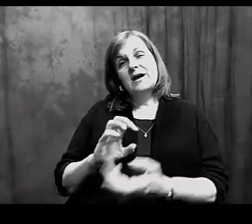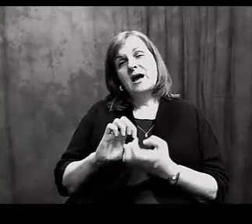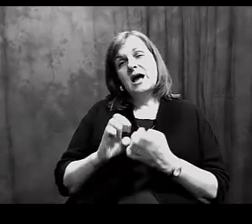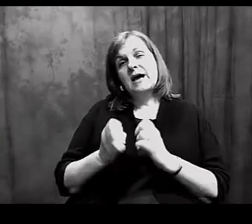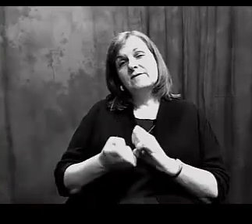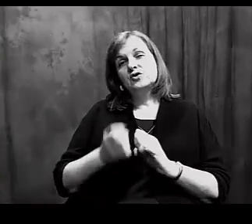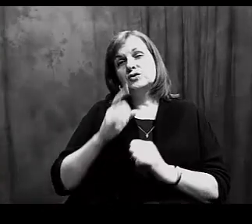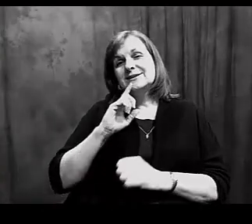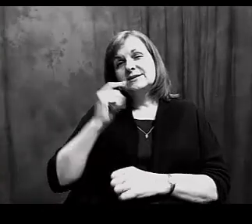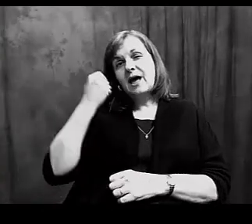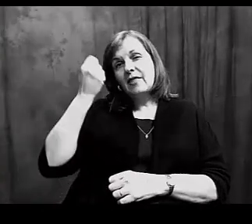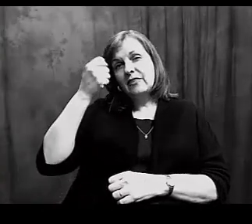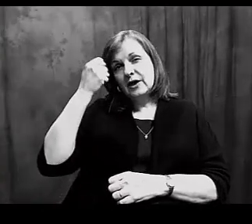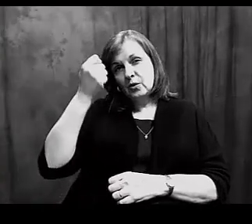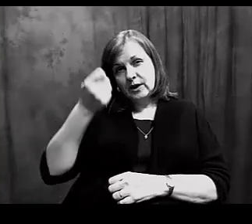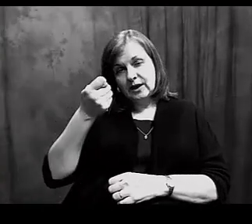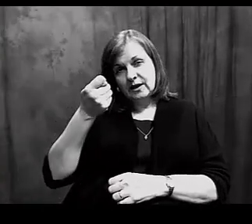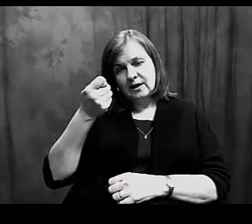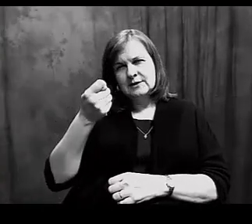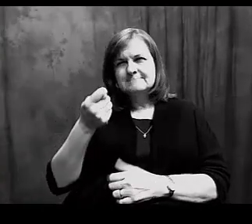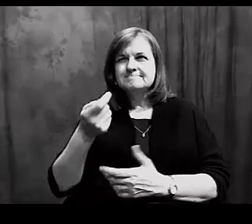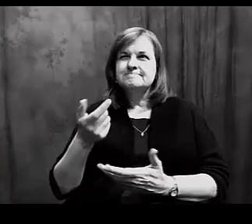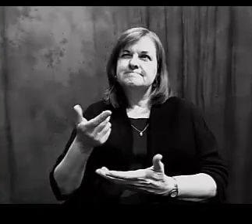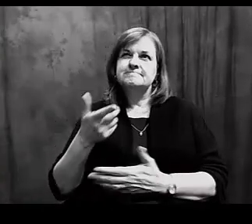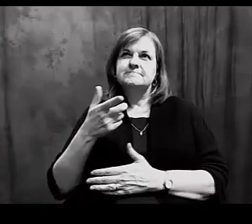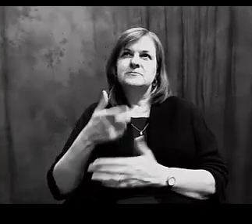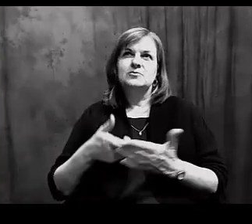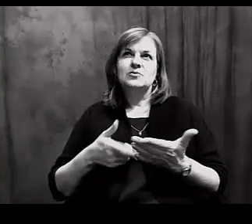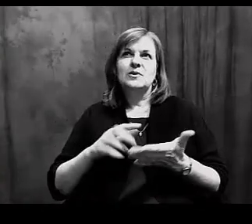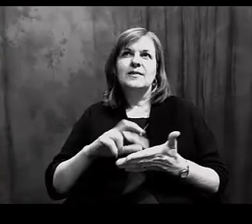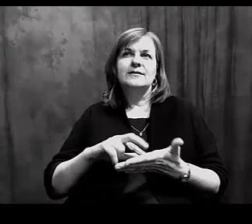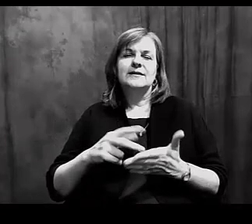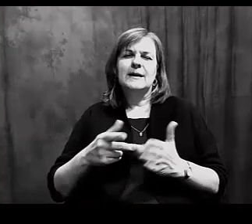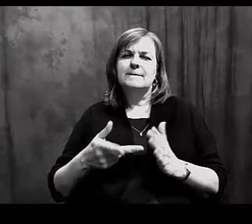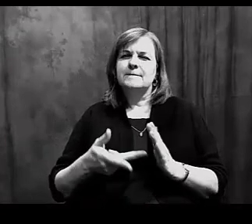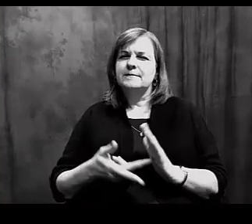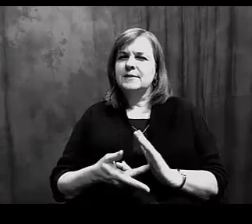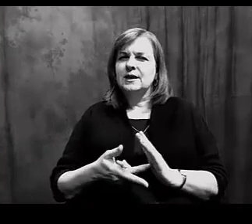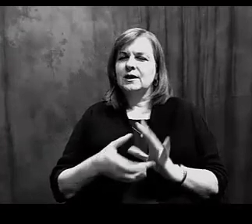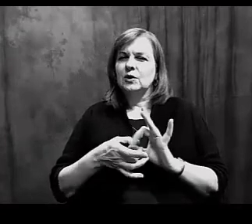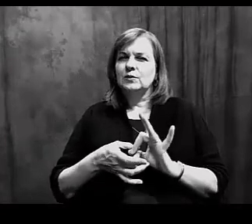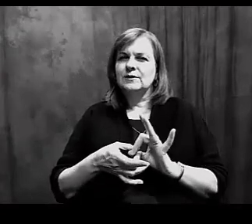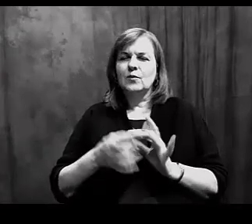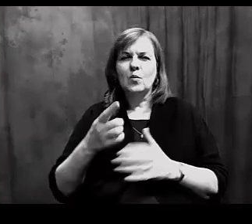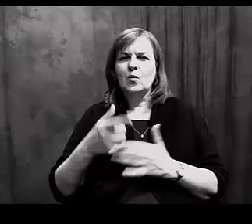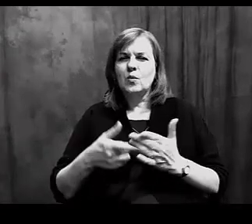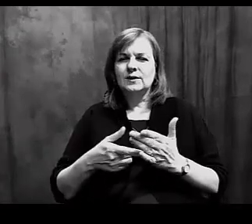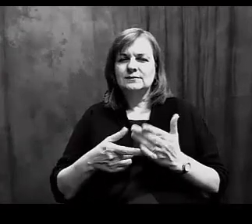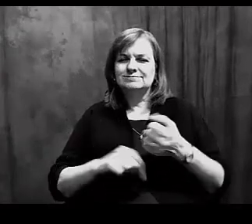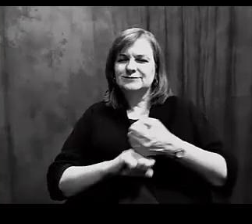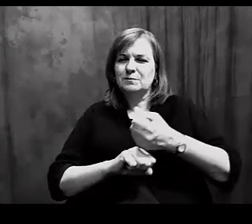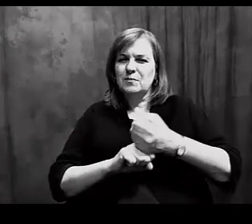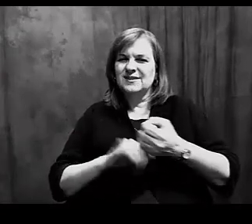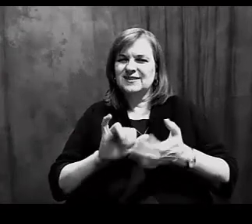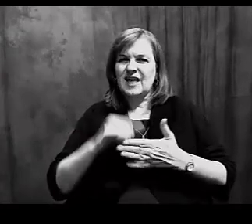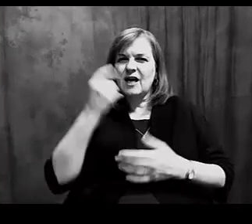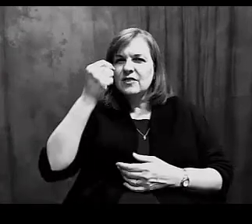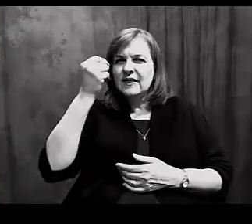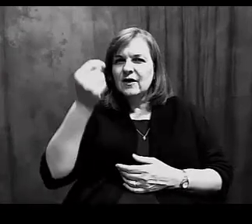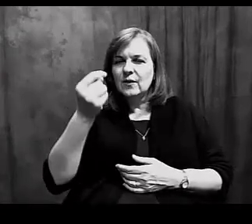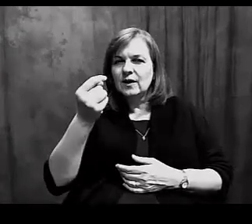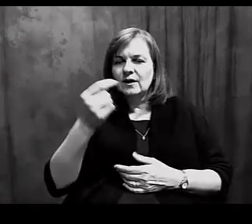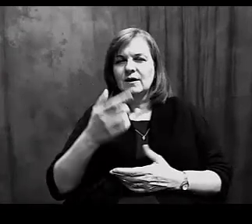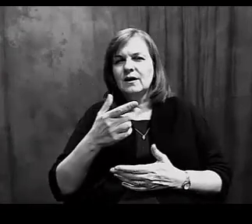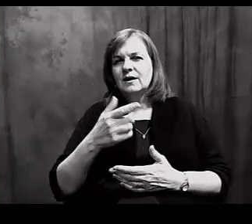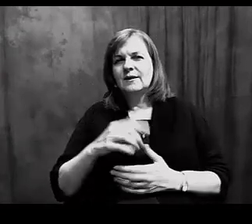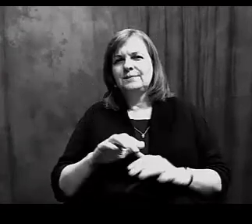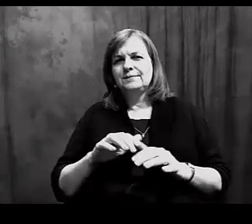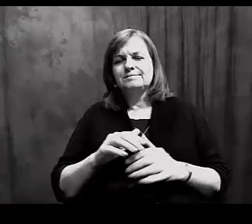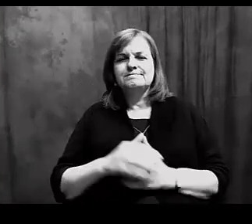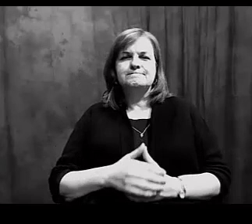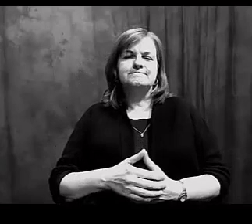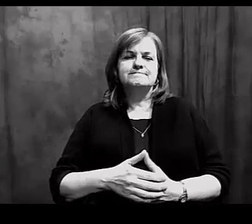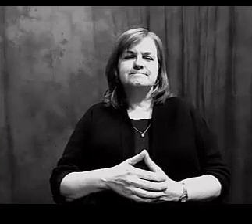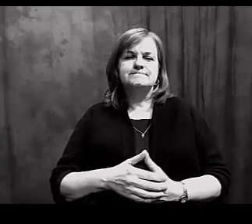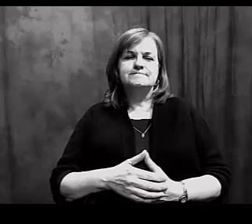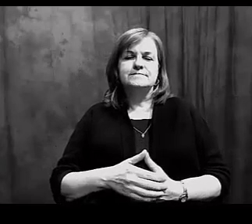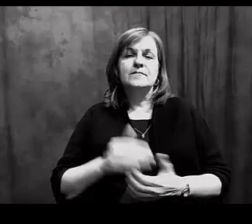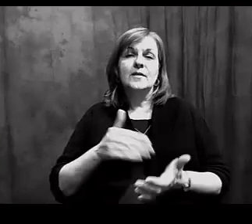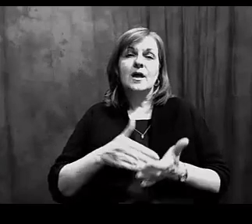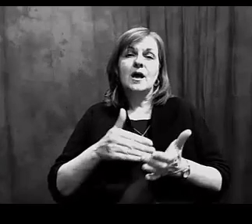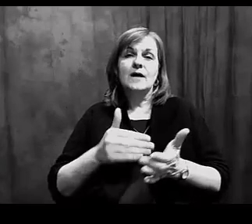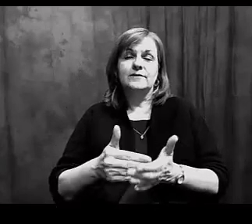we have to think about what that theory actually means as far as its basis so what can you base a theory on?